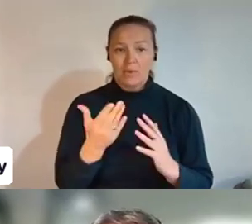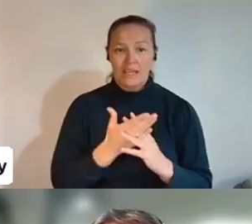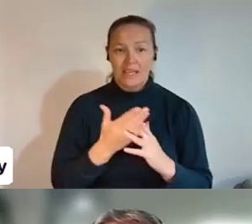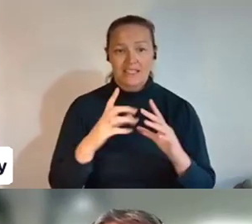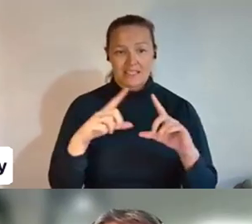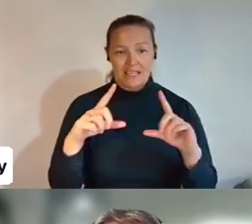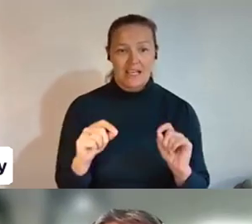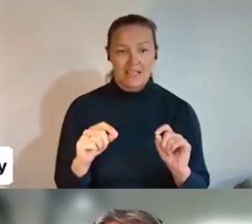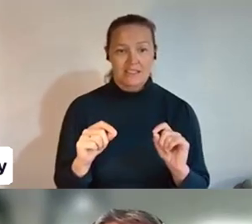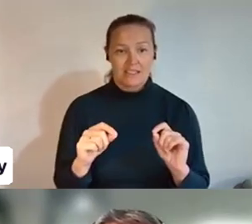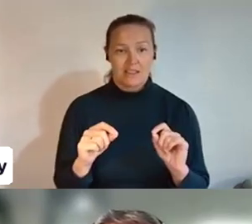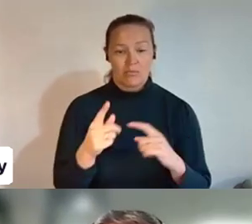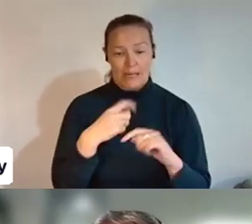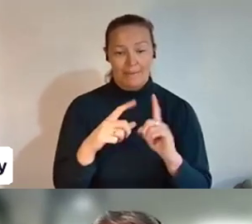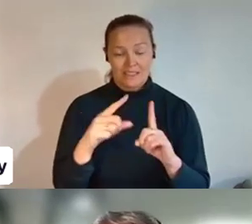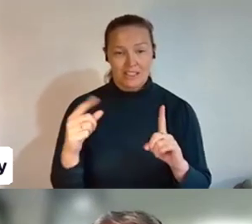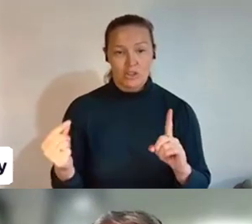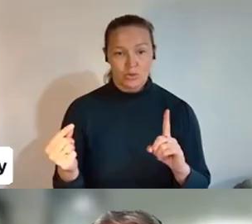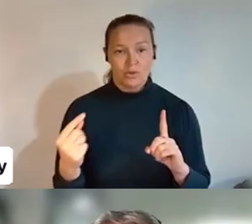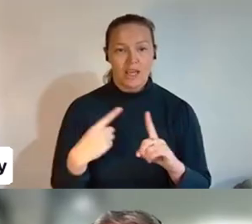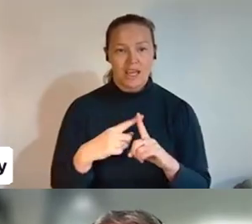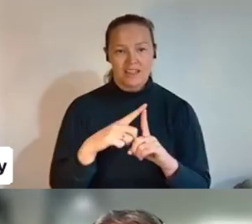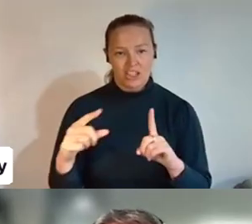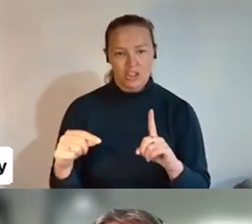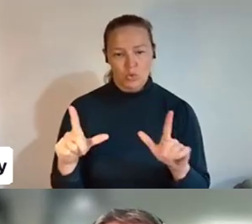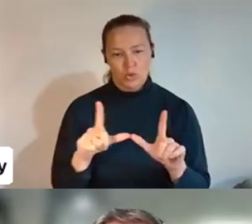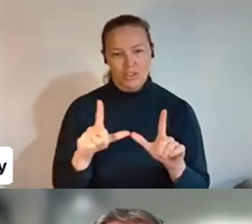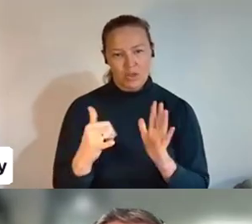into the digital space, the digital credential, I think we're moving in the right direction,